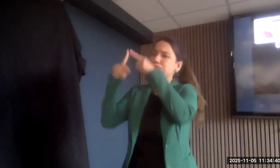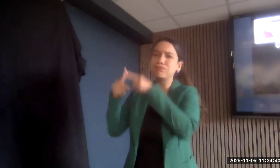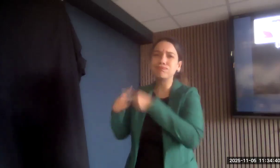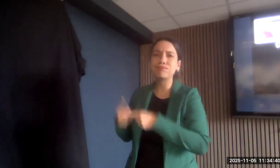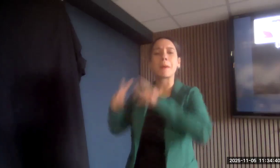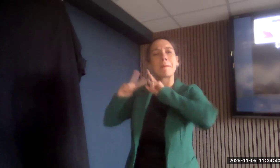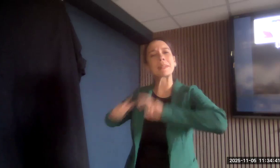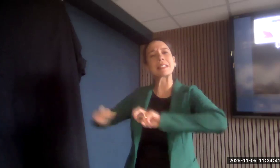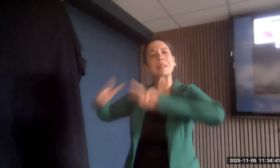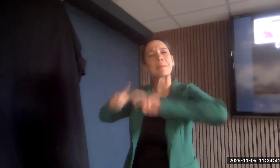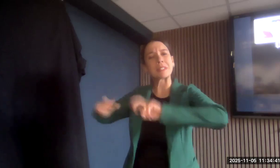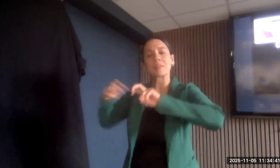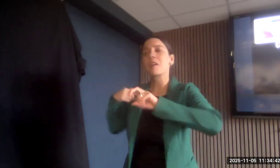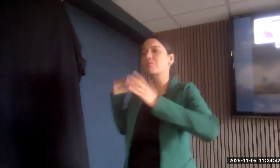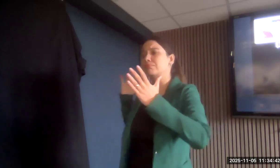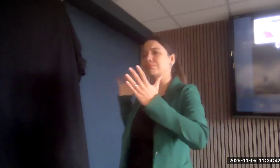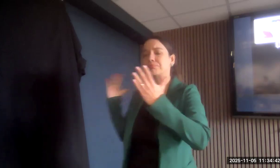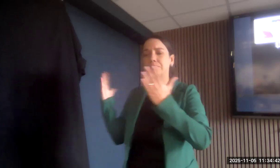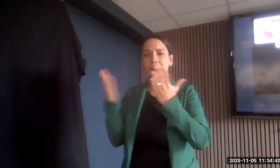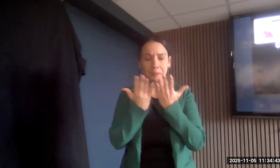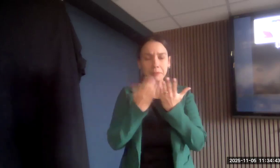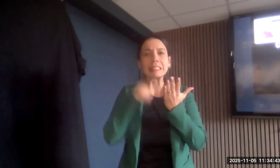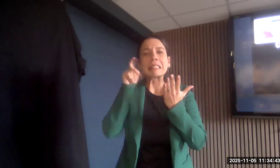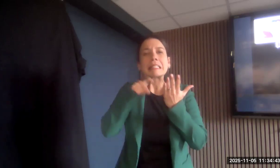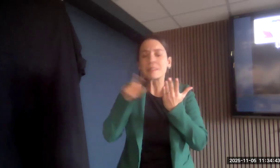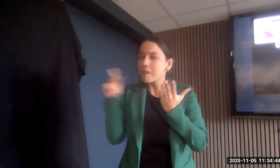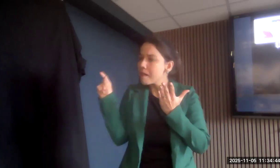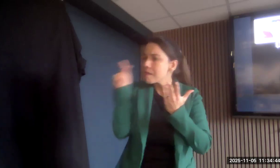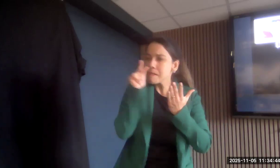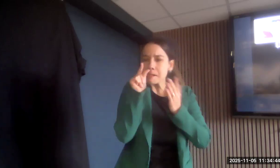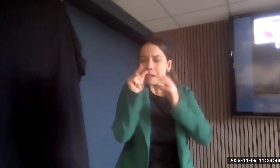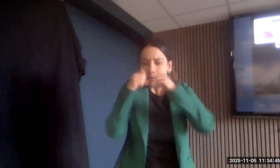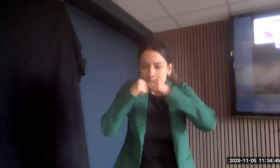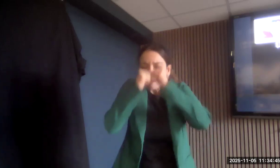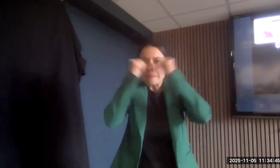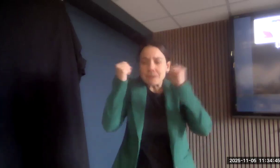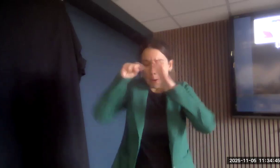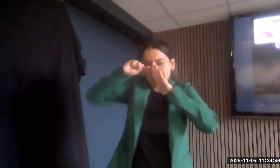recently, but before that, I've undertaken a nber of different research projects.